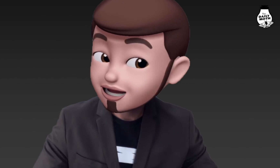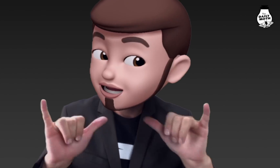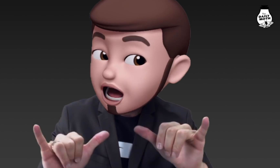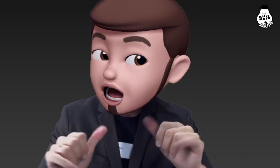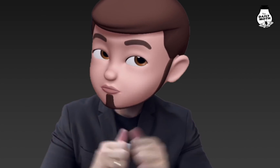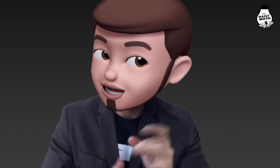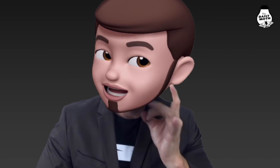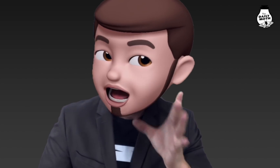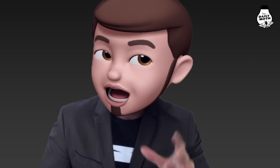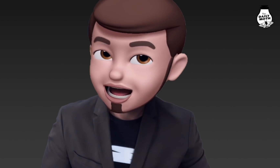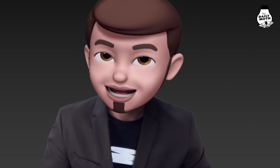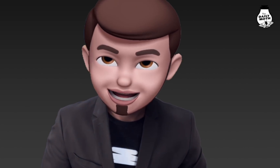Stay with the light!